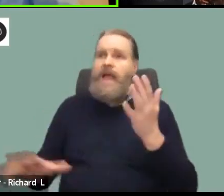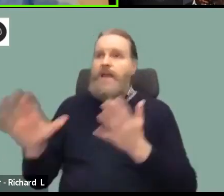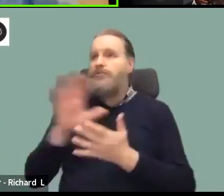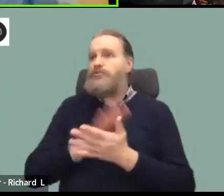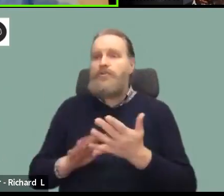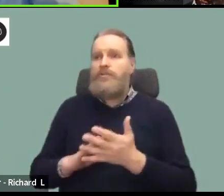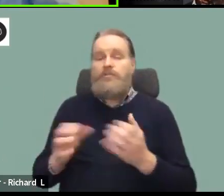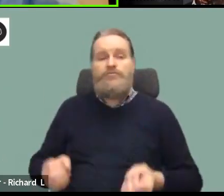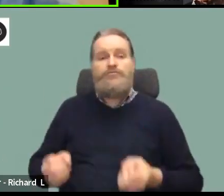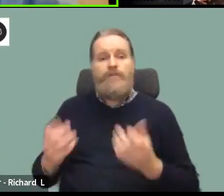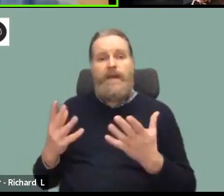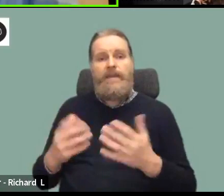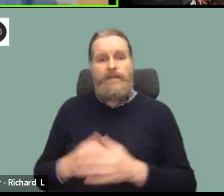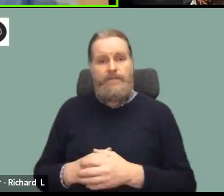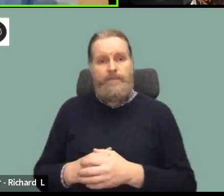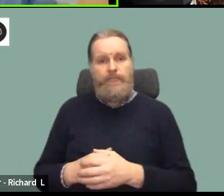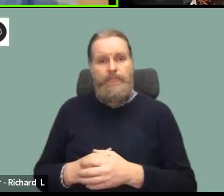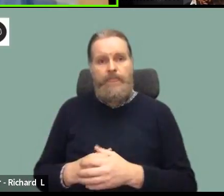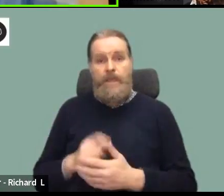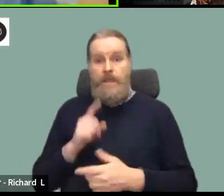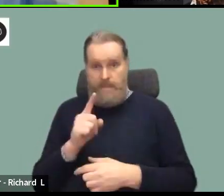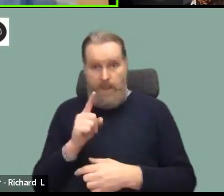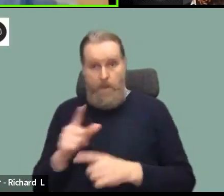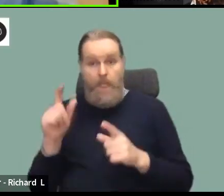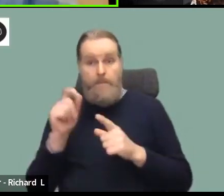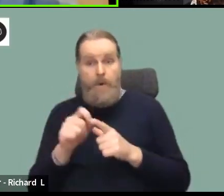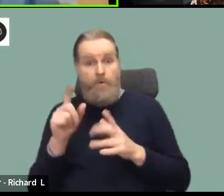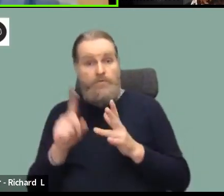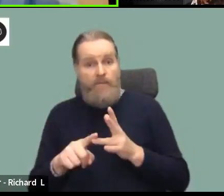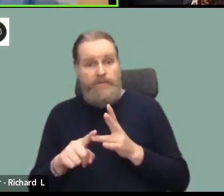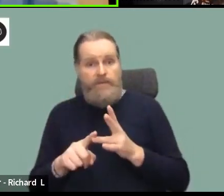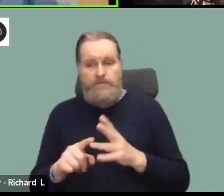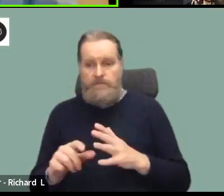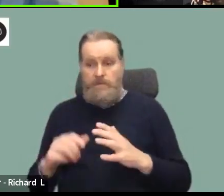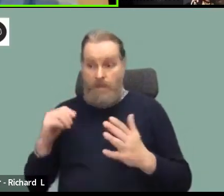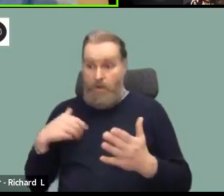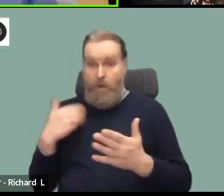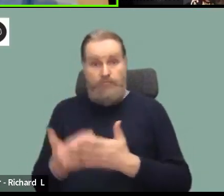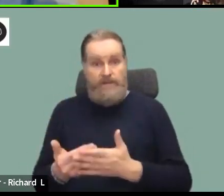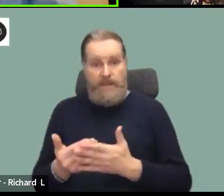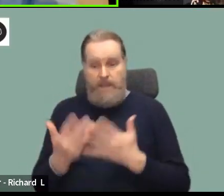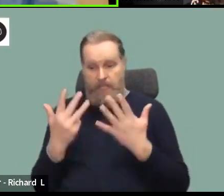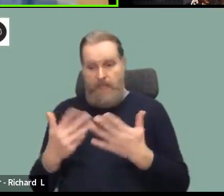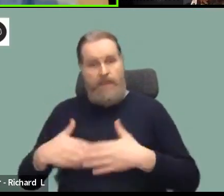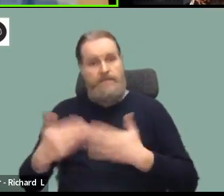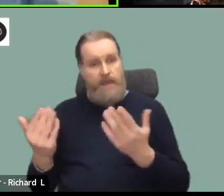to be able to deliver unpaid National action now the puzzle National action now the postal workers union have already had nine days of strikes.